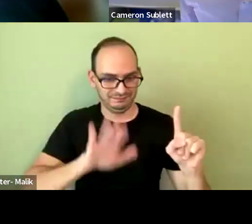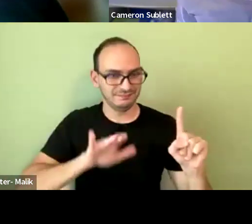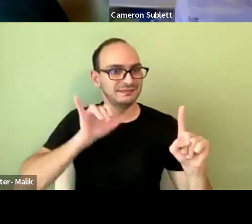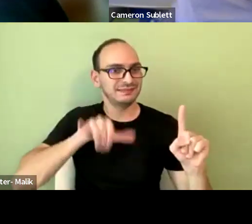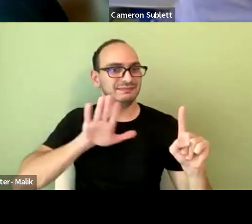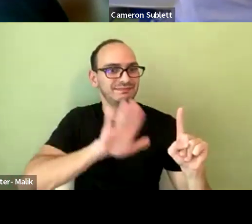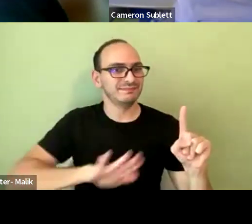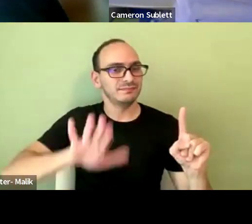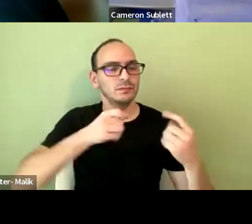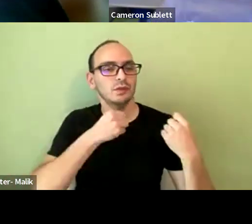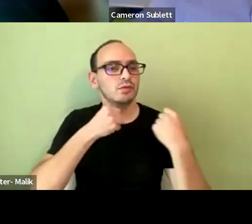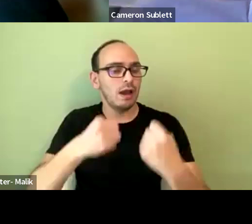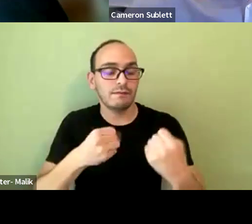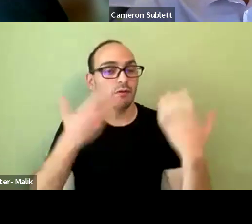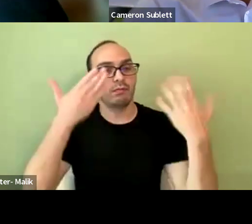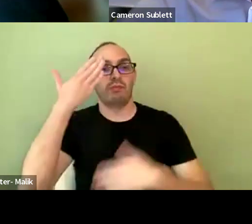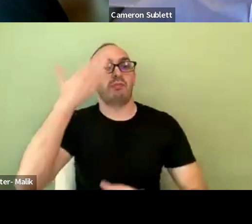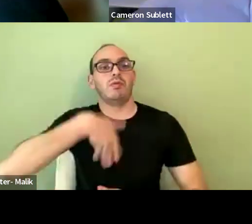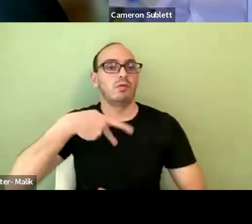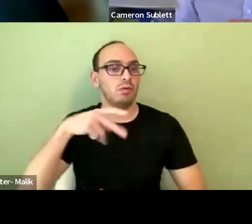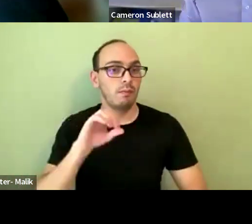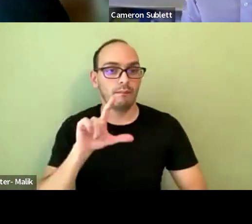You could go there and go drive through and have no idea your